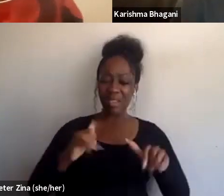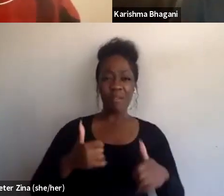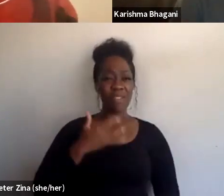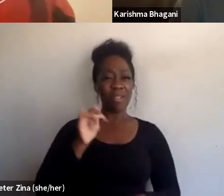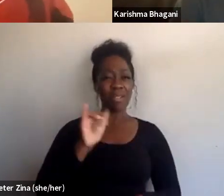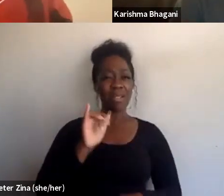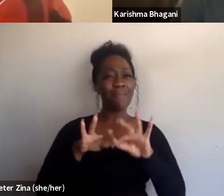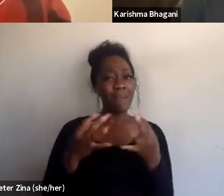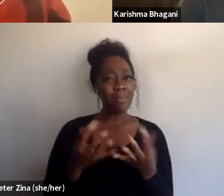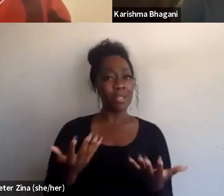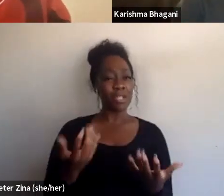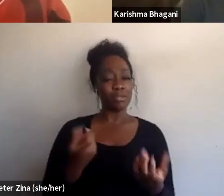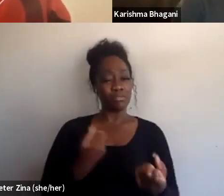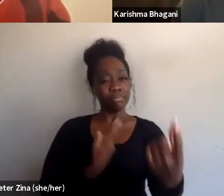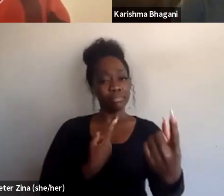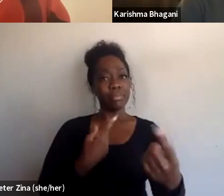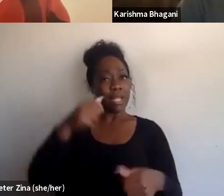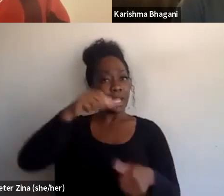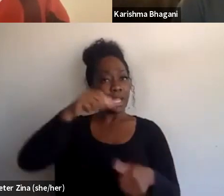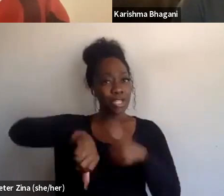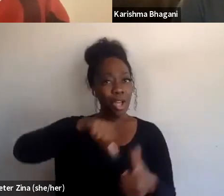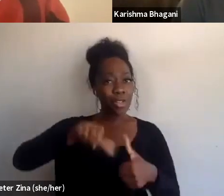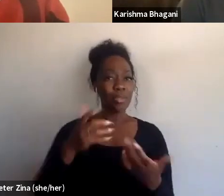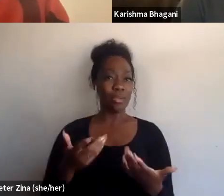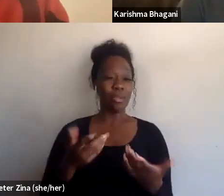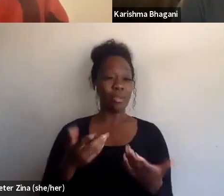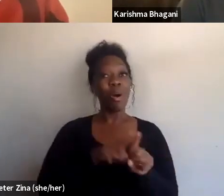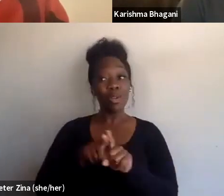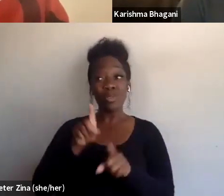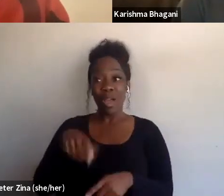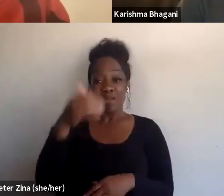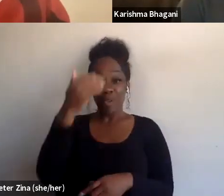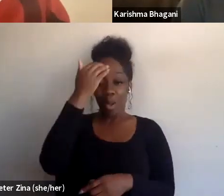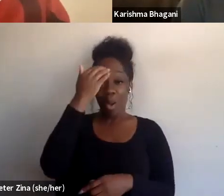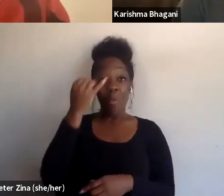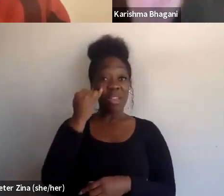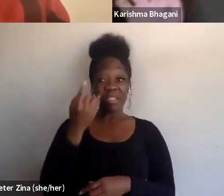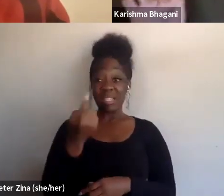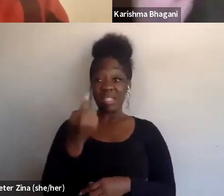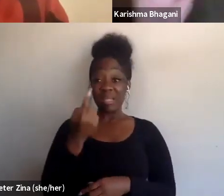And then also knowing when things aren't happening in your life, also knowing that it's also the same for everybody else.